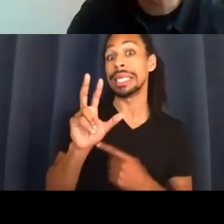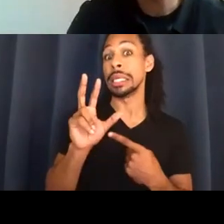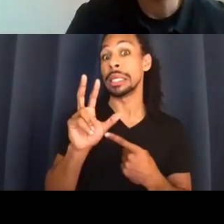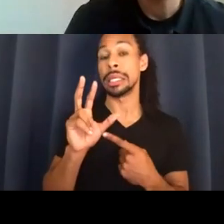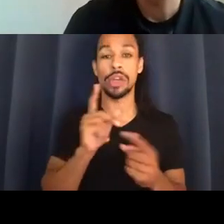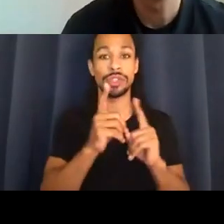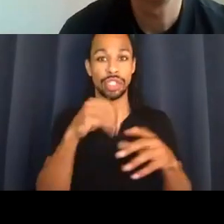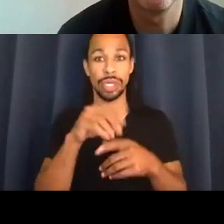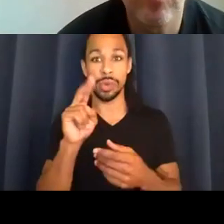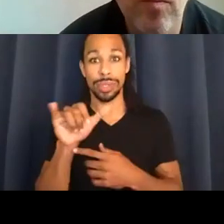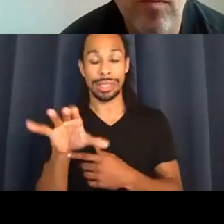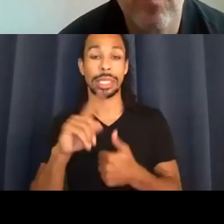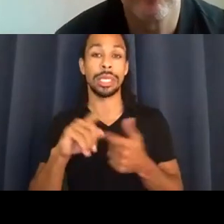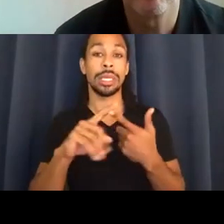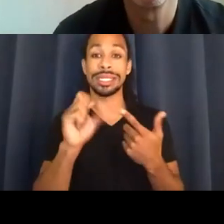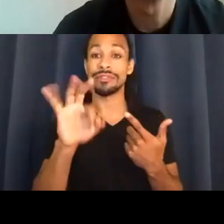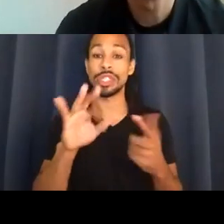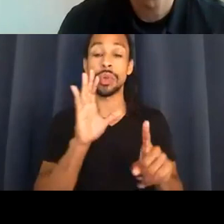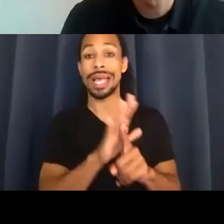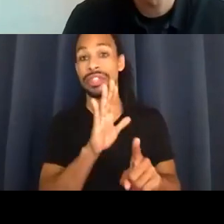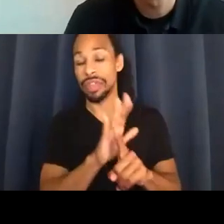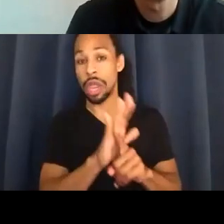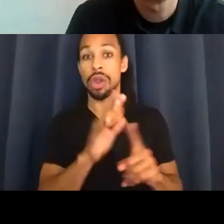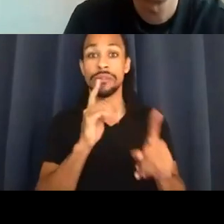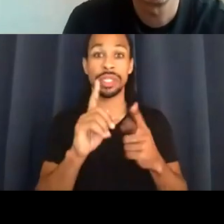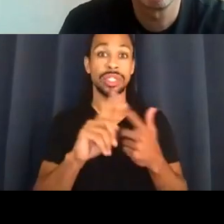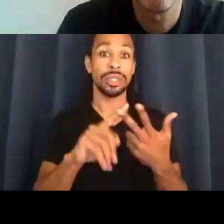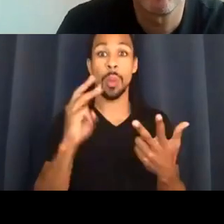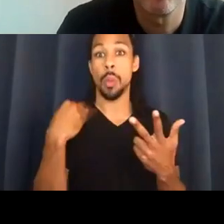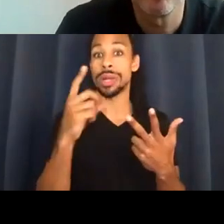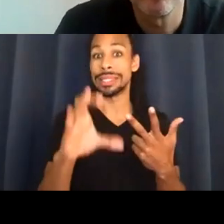Francisco has their conversation and Washington, D.C. has their conversation and we're all